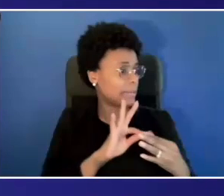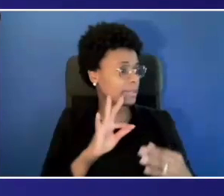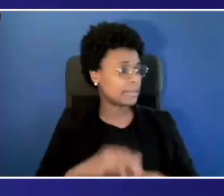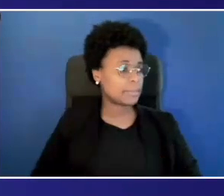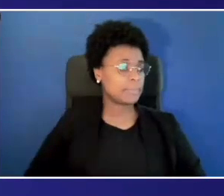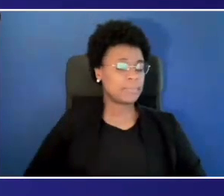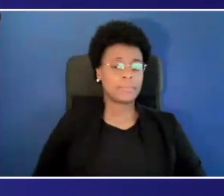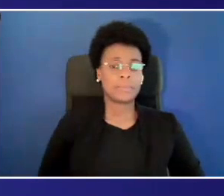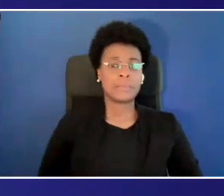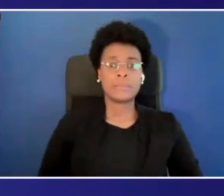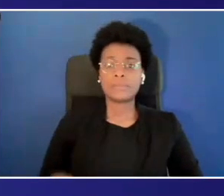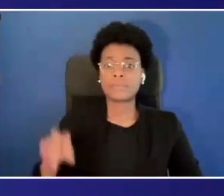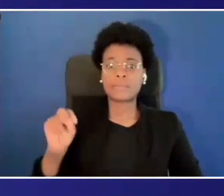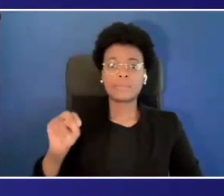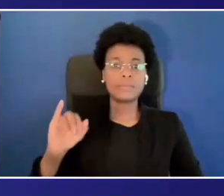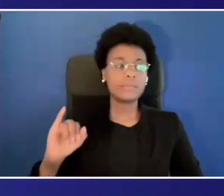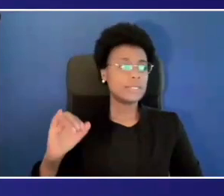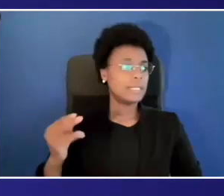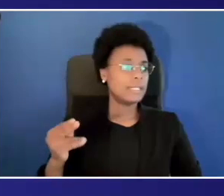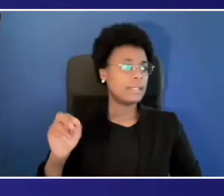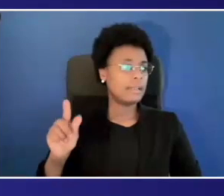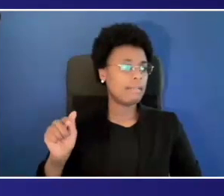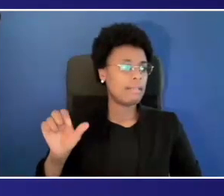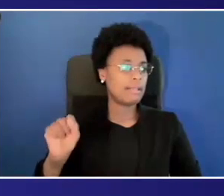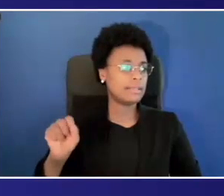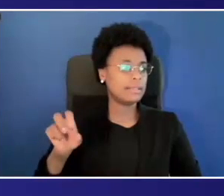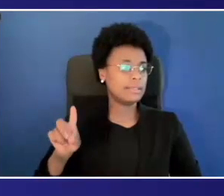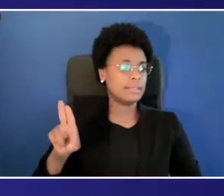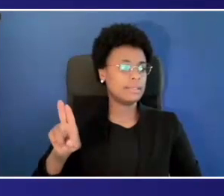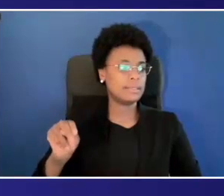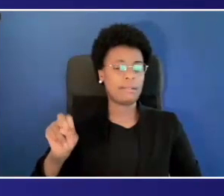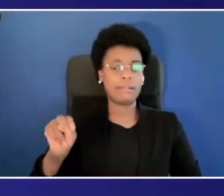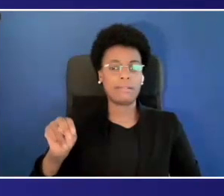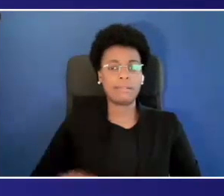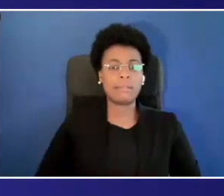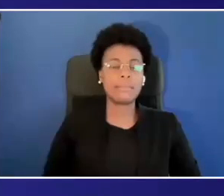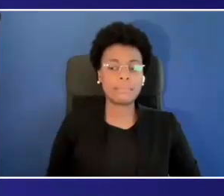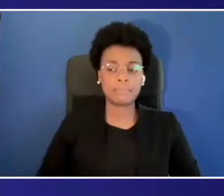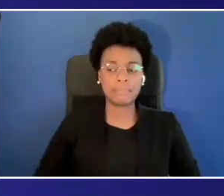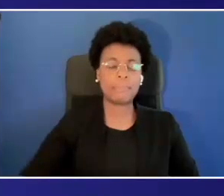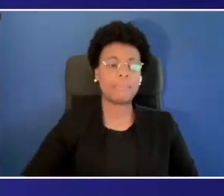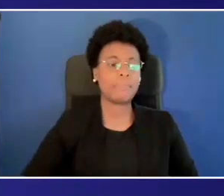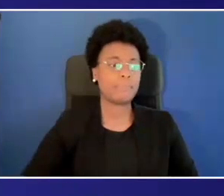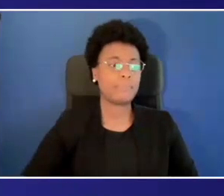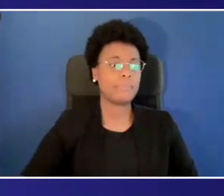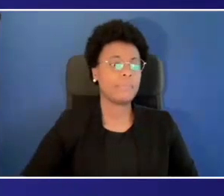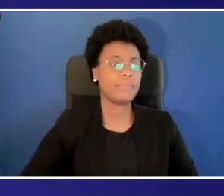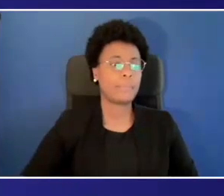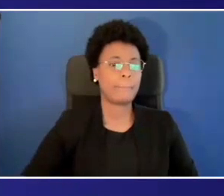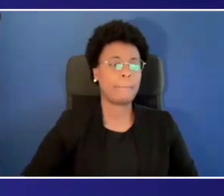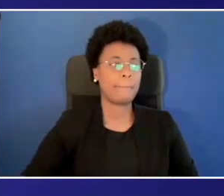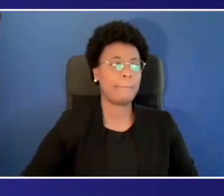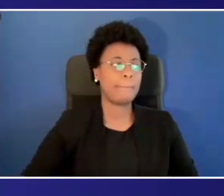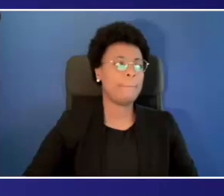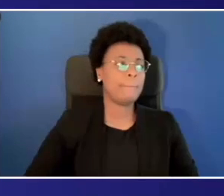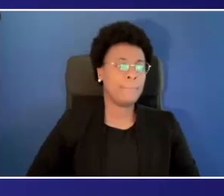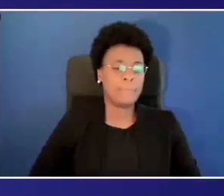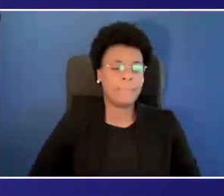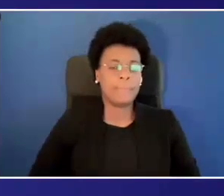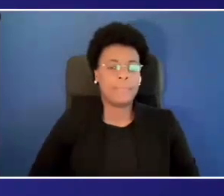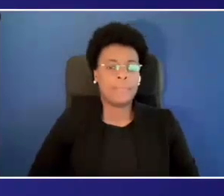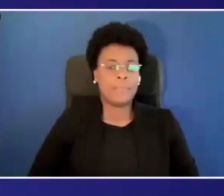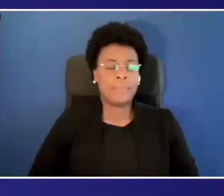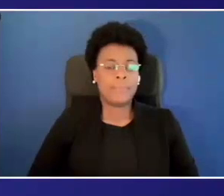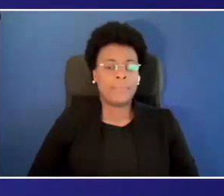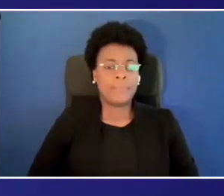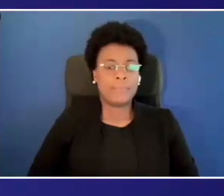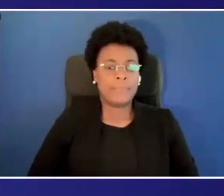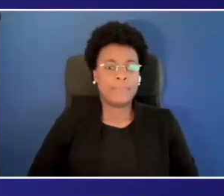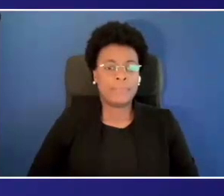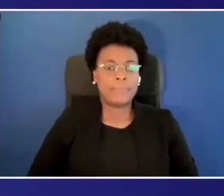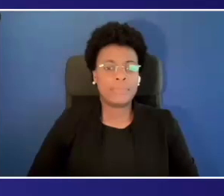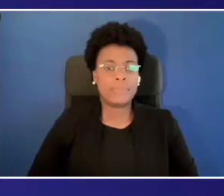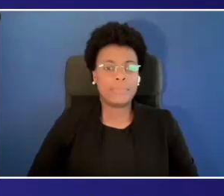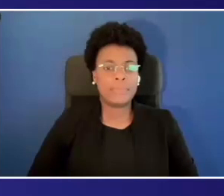Nicholas Dunne.